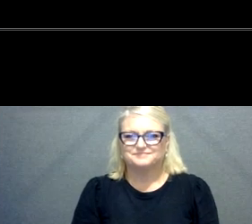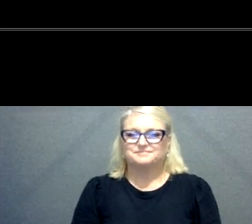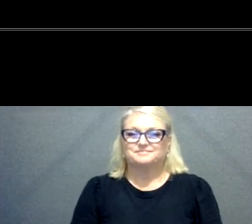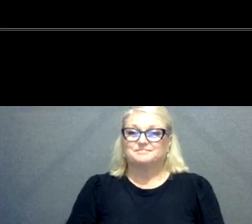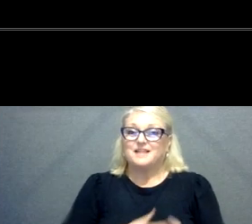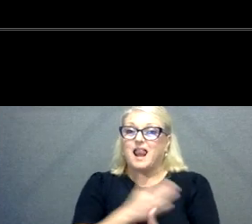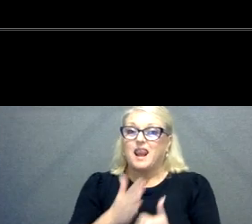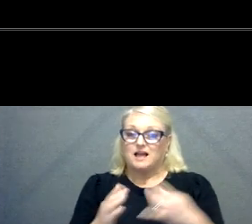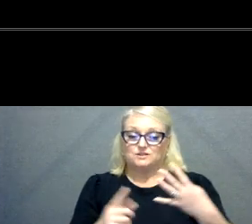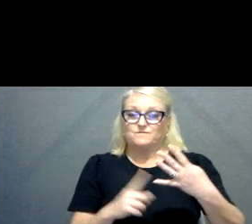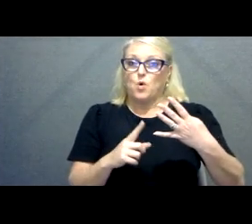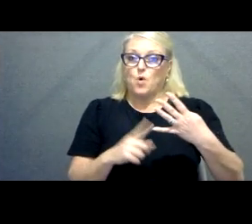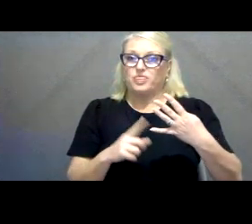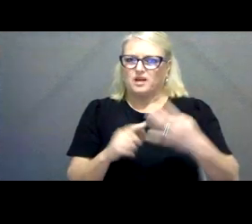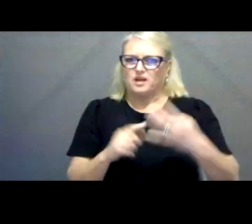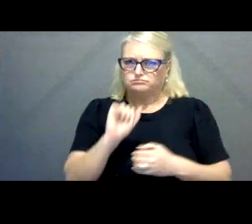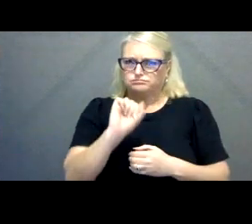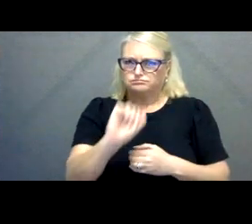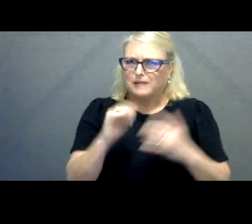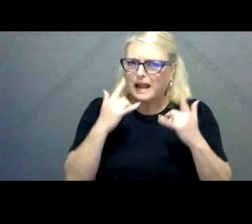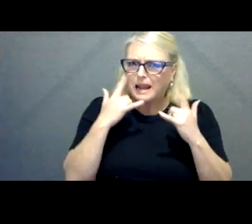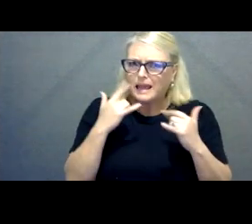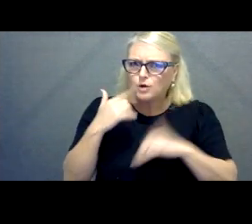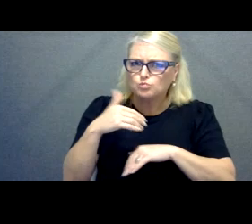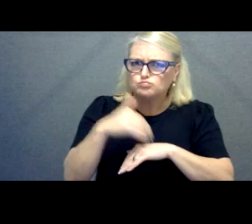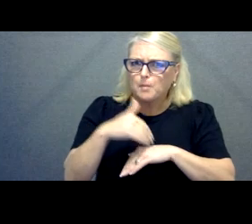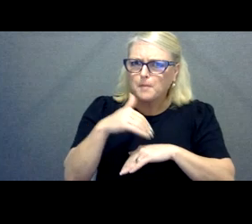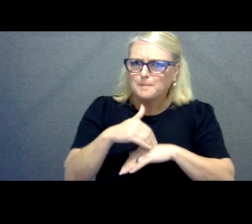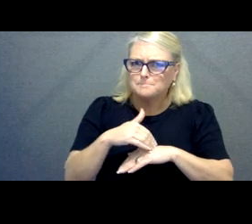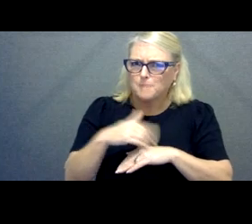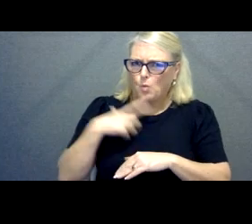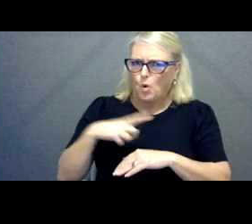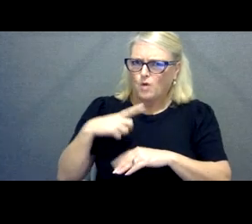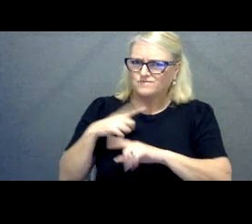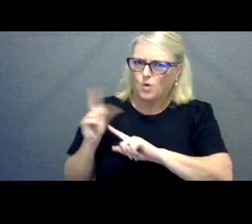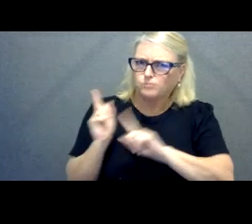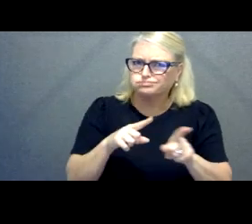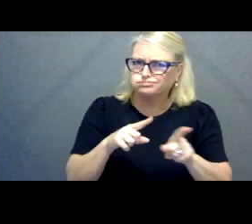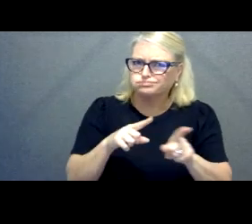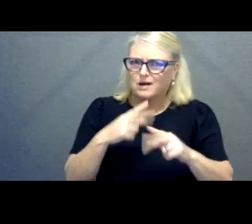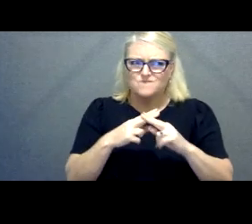problem they have and this can vary depending on what you're applying for aid for so if it's